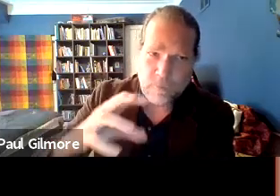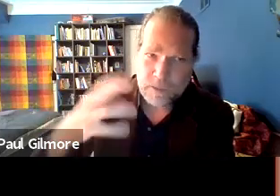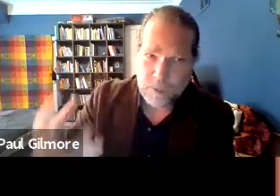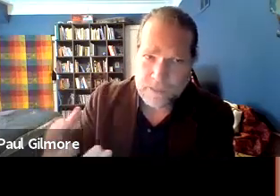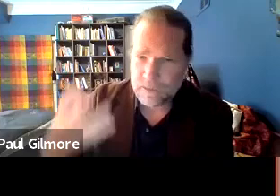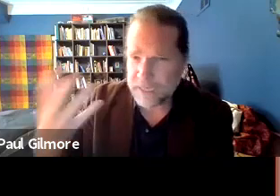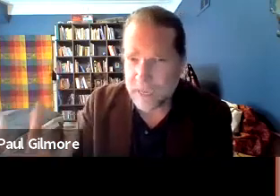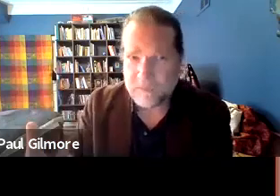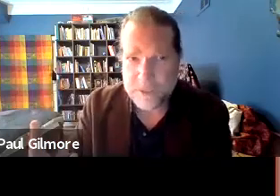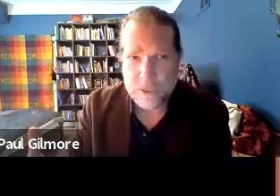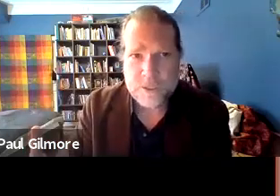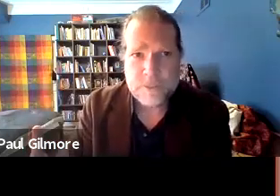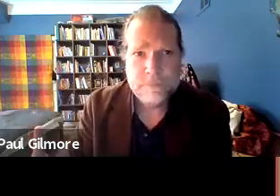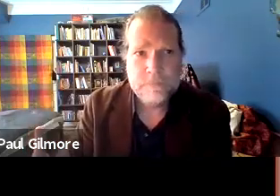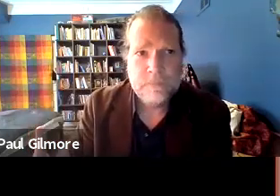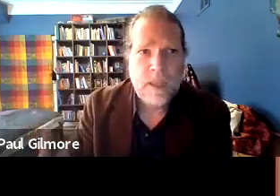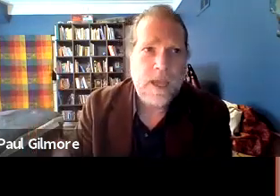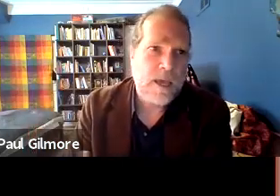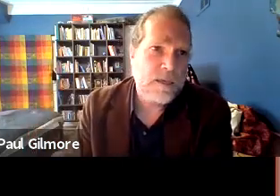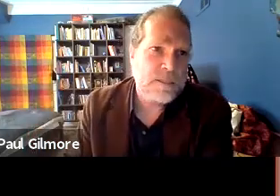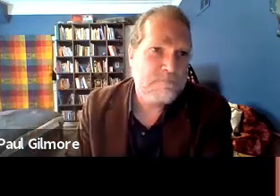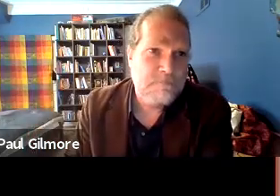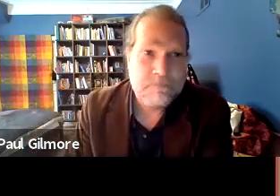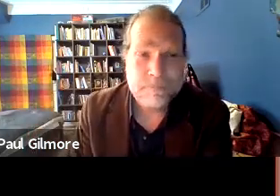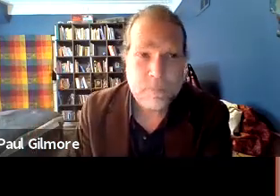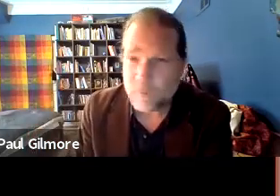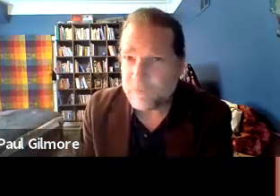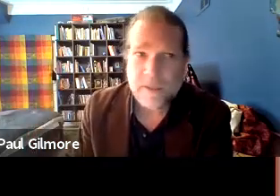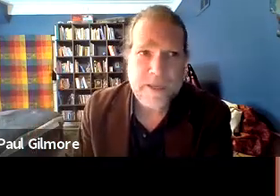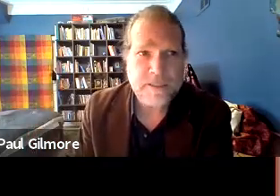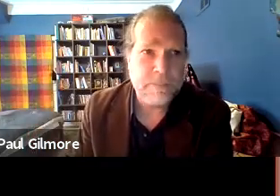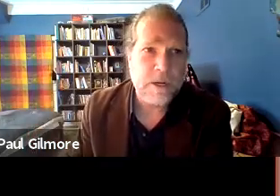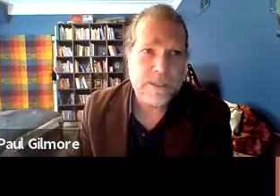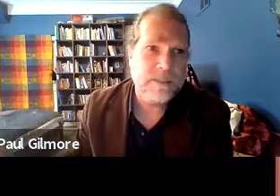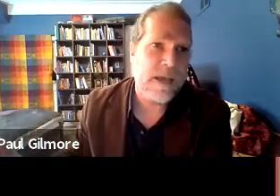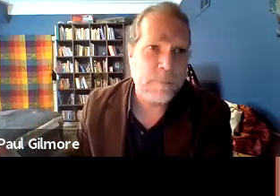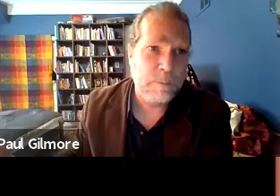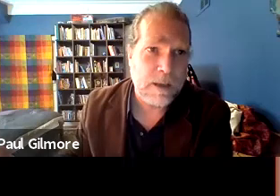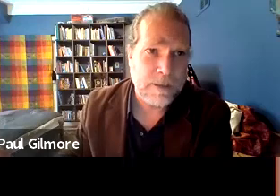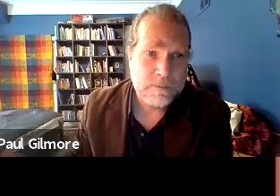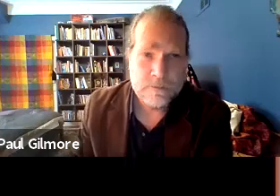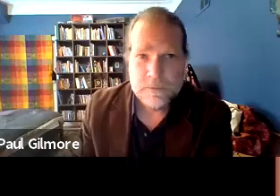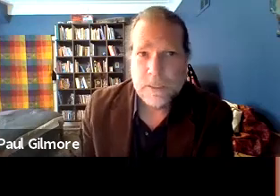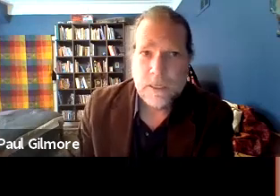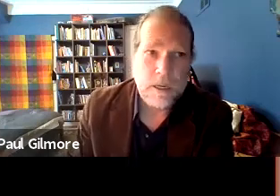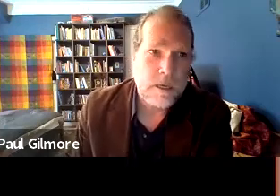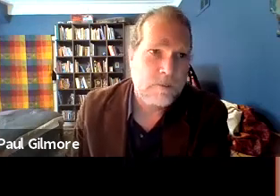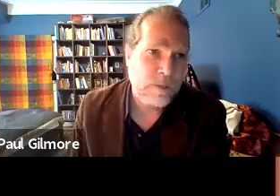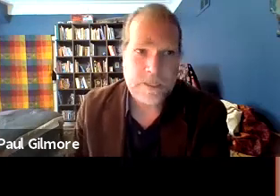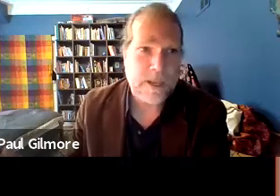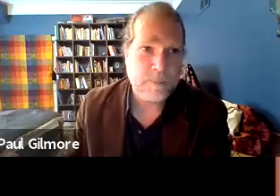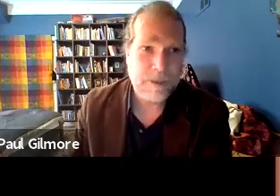we look at the Catholic Church, as, frankly, as American as apple pie. We look at Apple